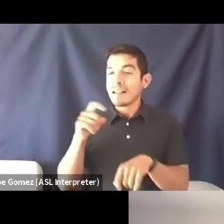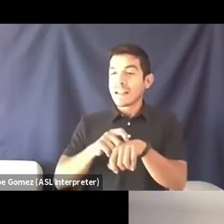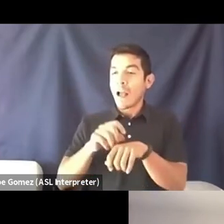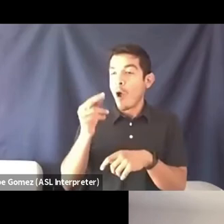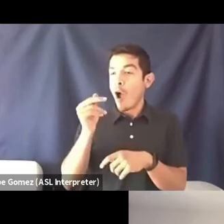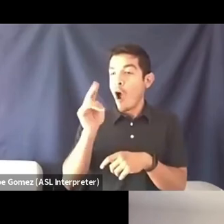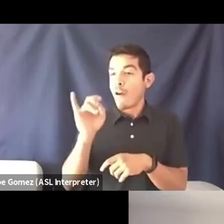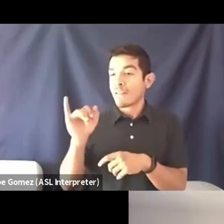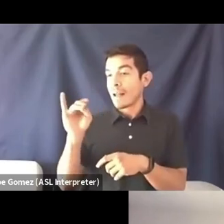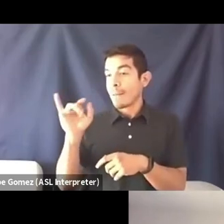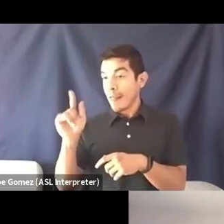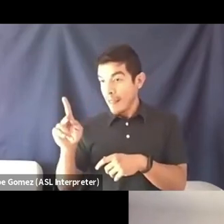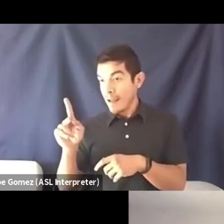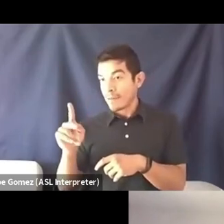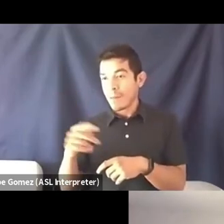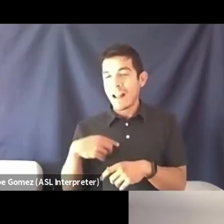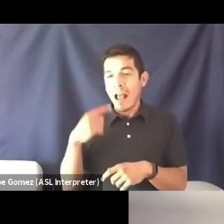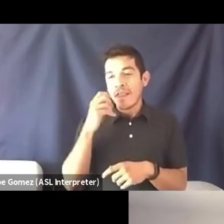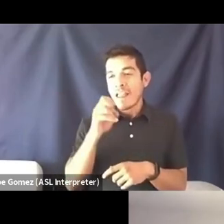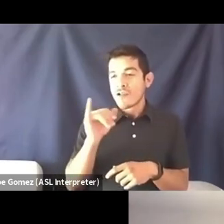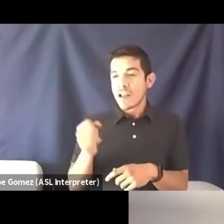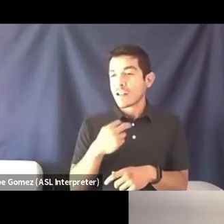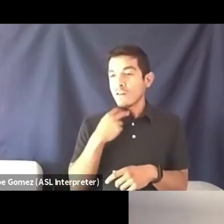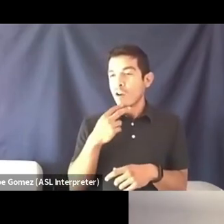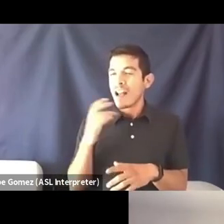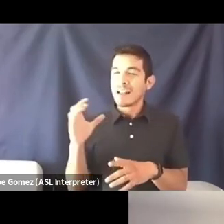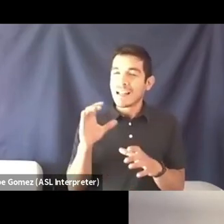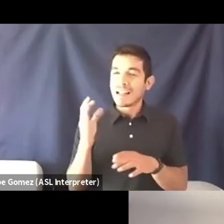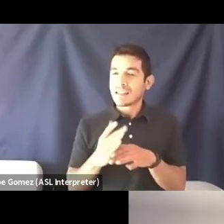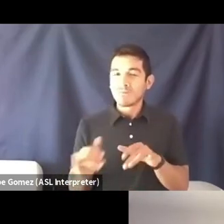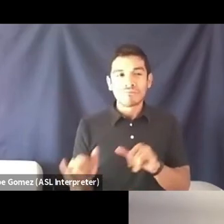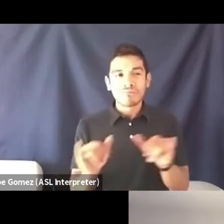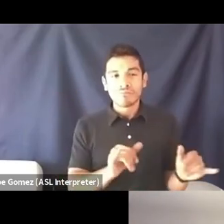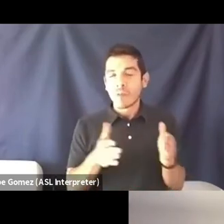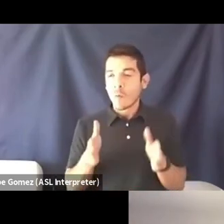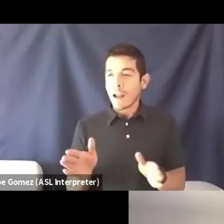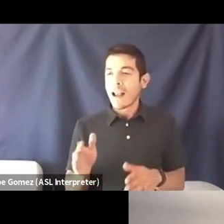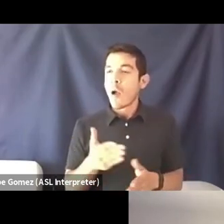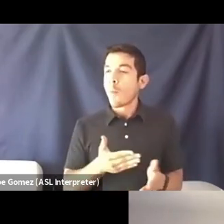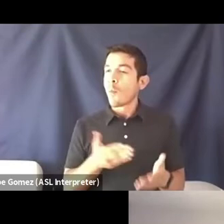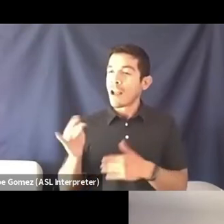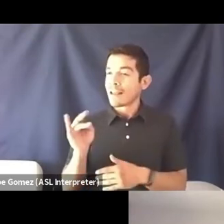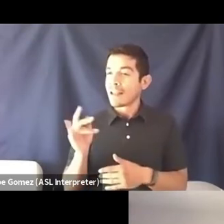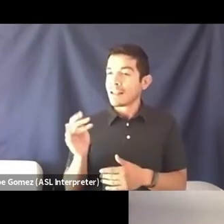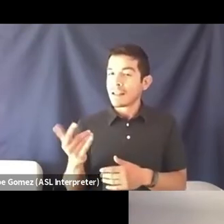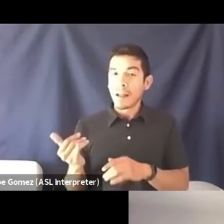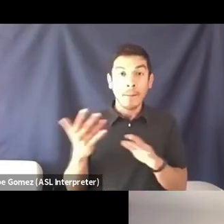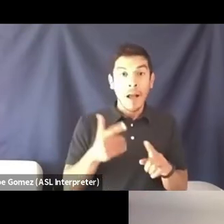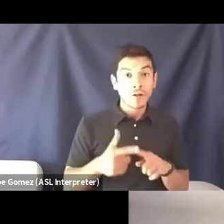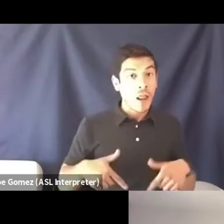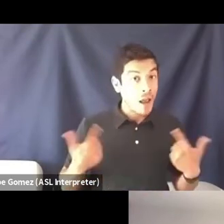And I think Jenny's voice does in some ways, bring Yingying back to life. And we can sort of get to know her